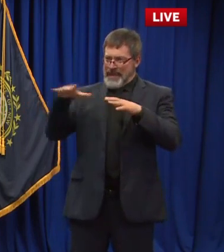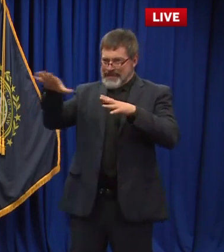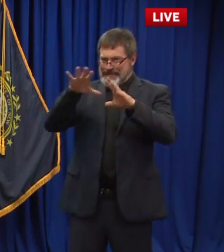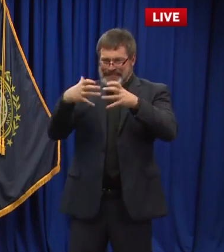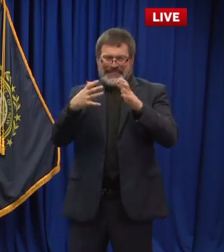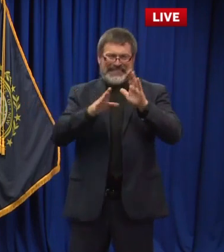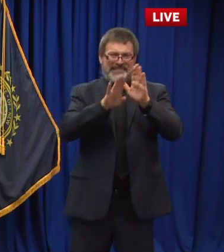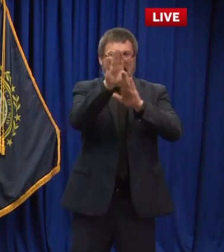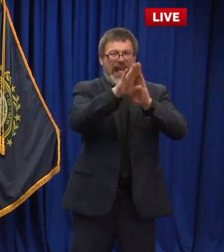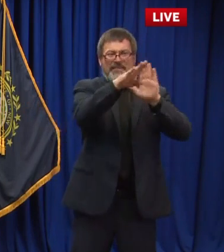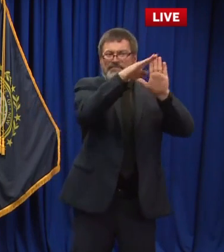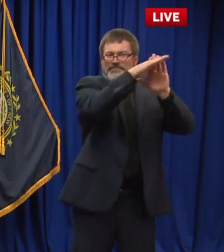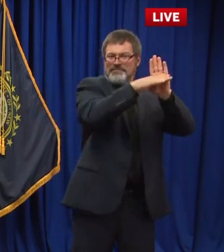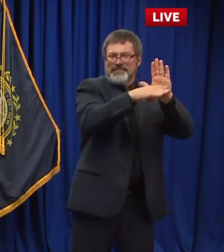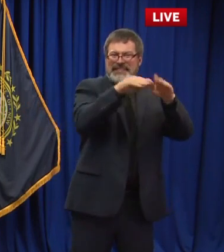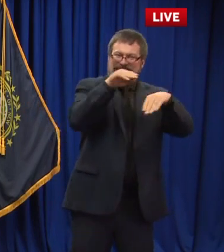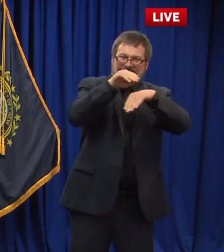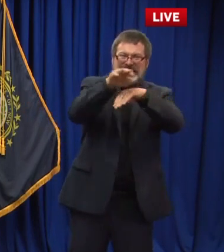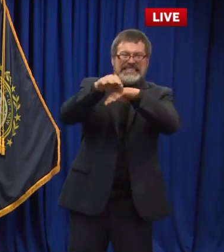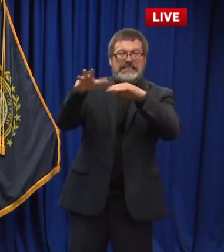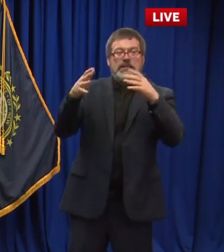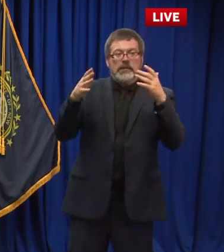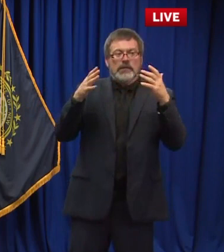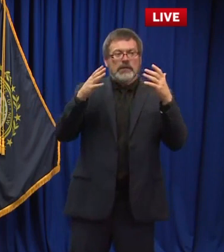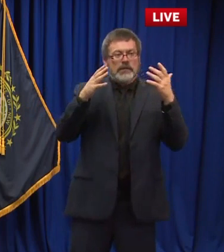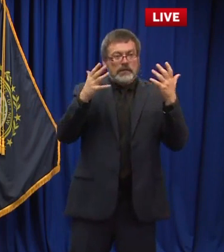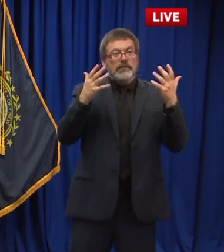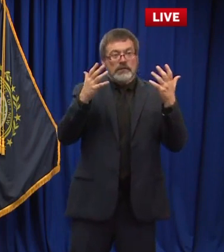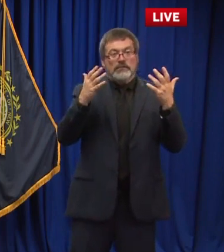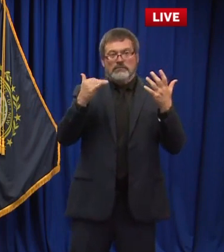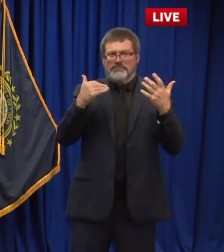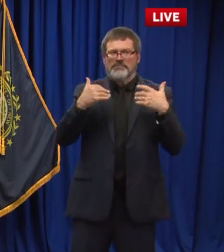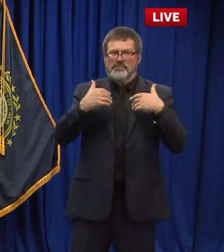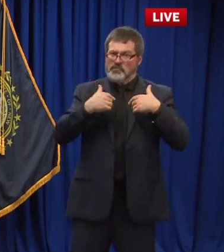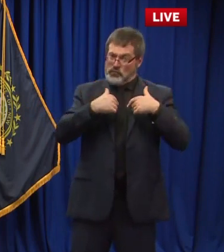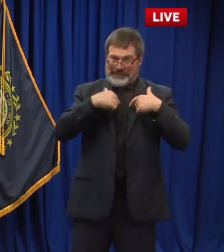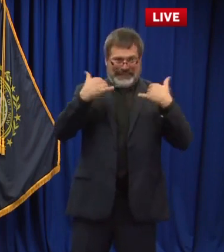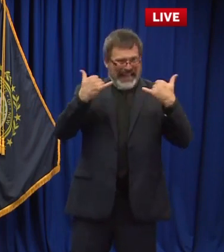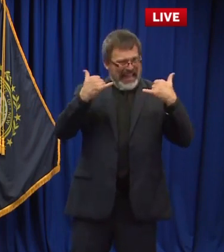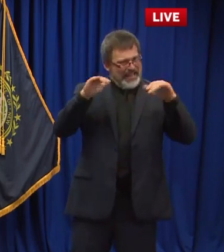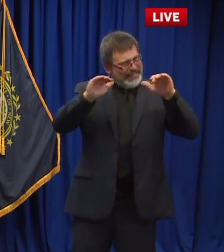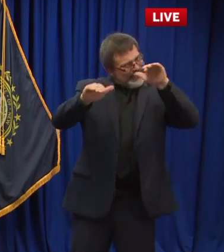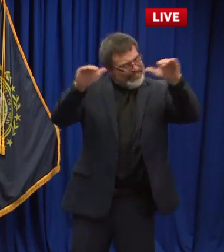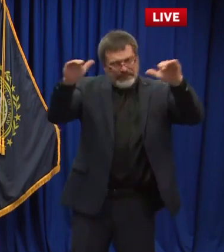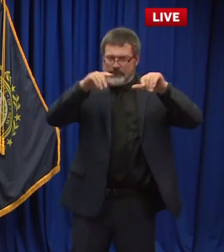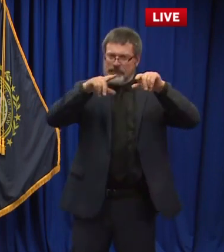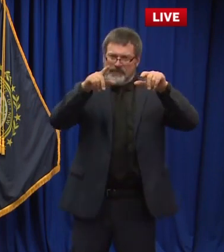WE PUT OUT GUIDANCE DOCUMENTS. IT HAS ALLOWED US TO FLEX THE ECONOMY OPEN.